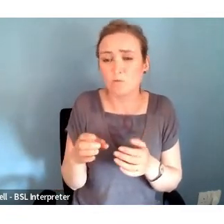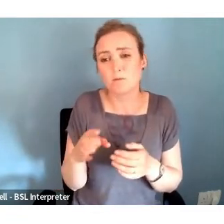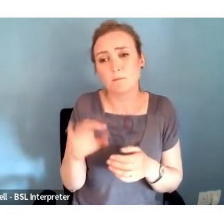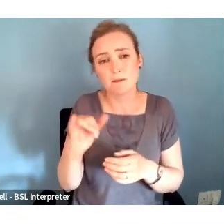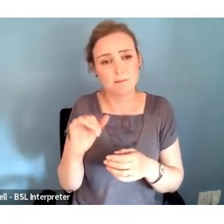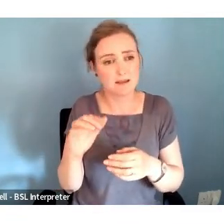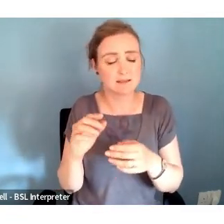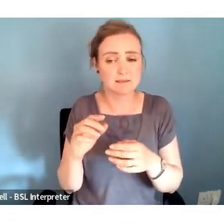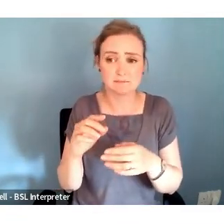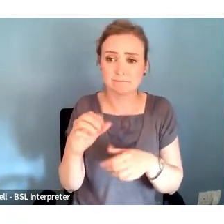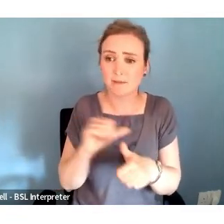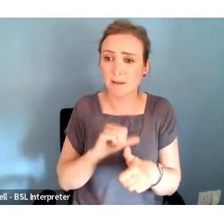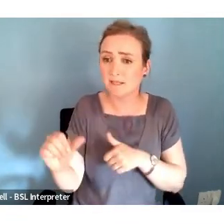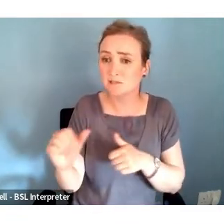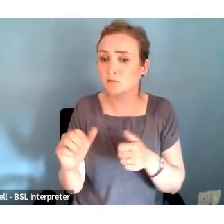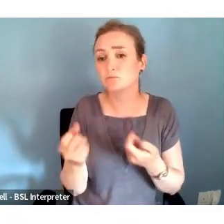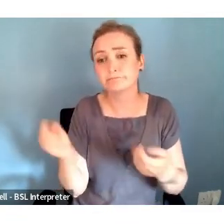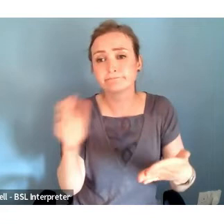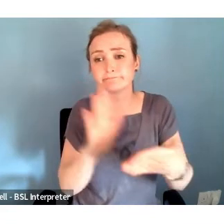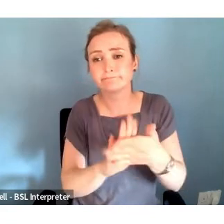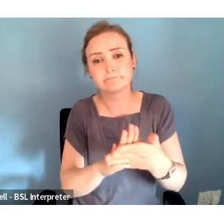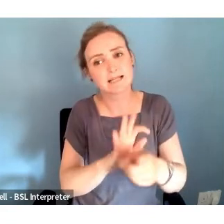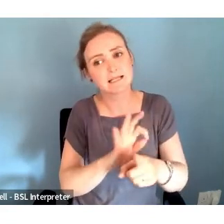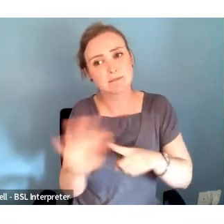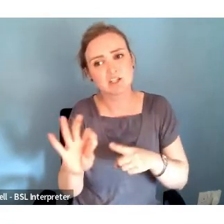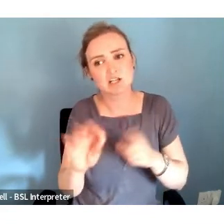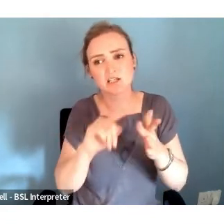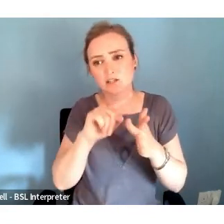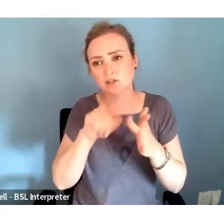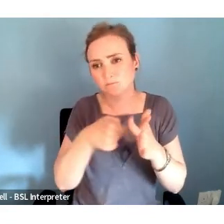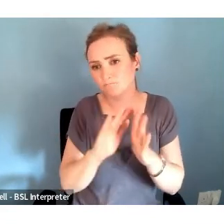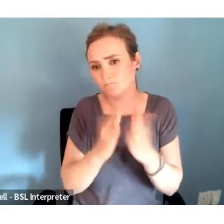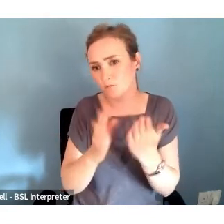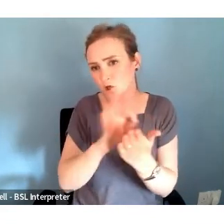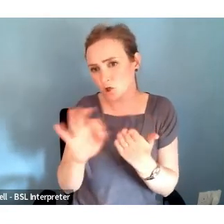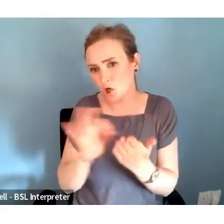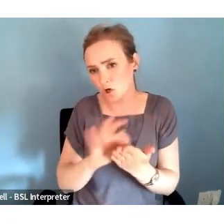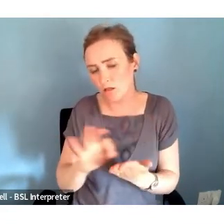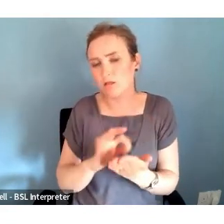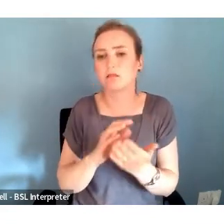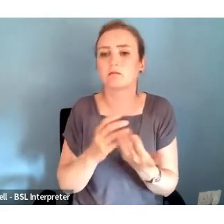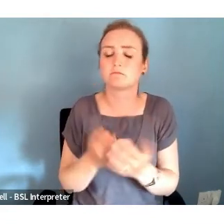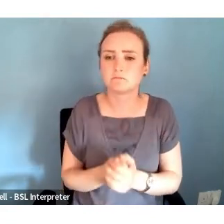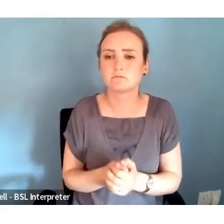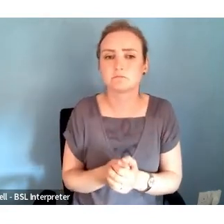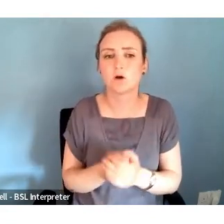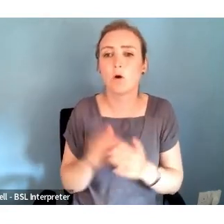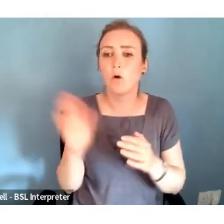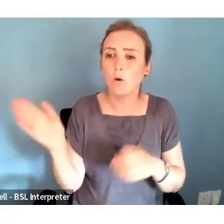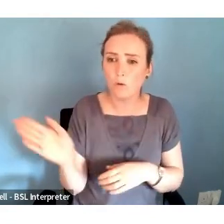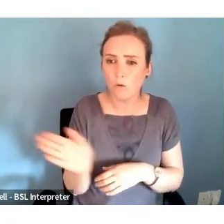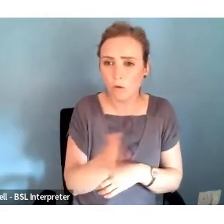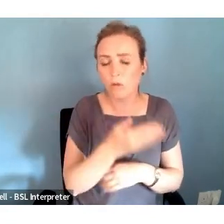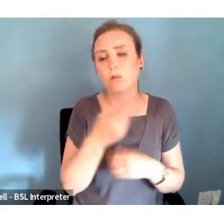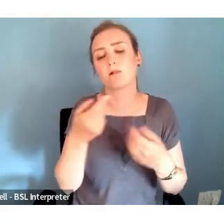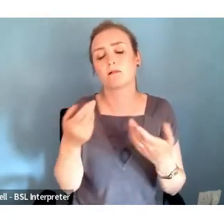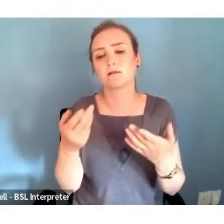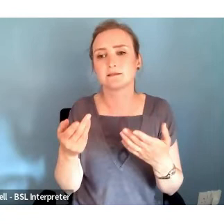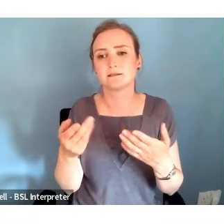specialist journal. All of the Evenbreak appear on Disability Horizons